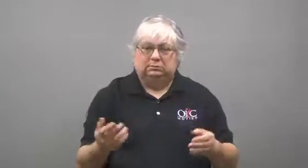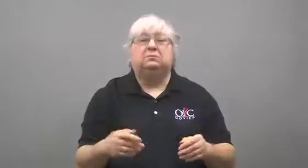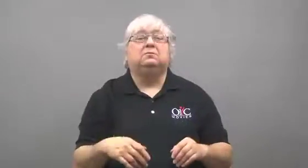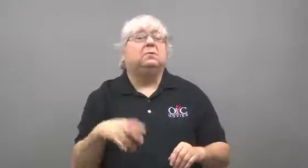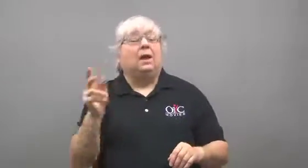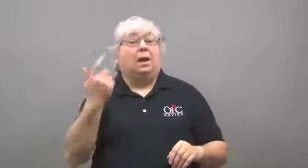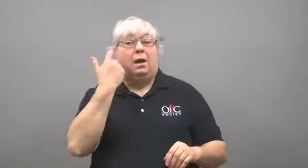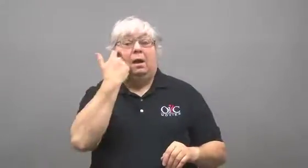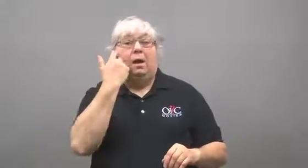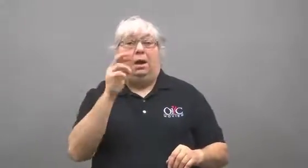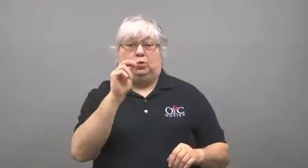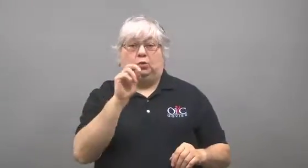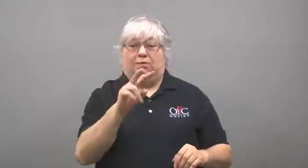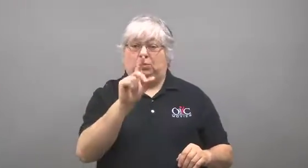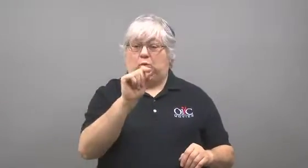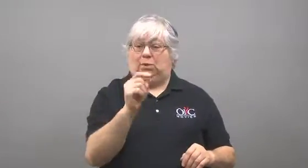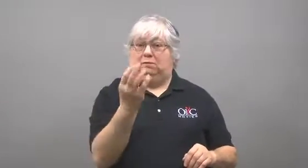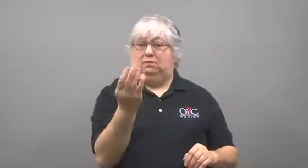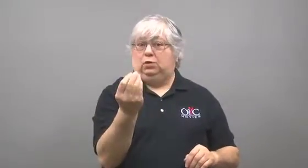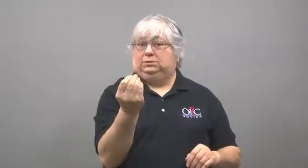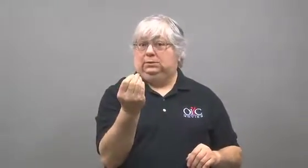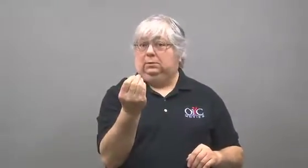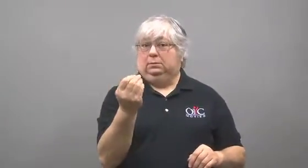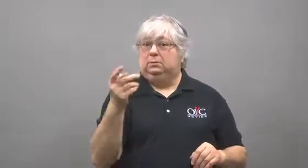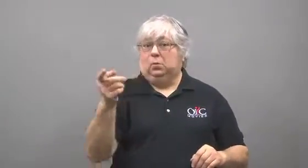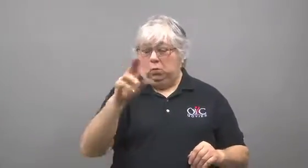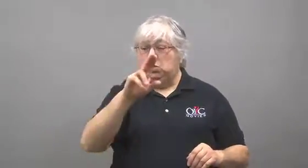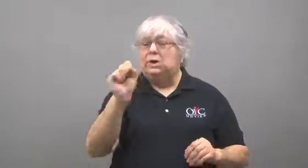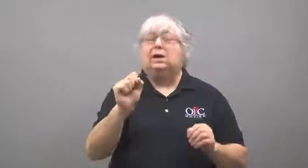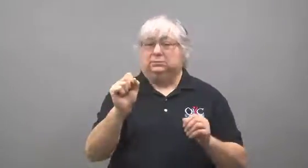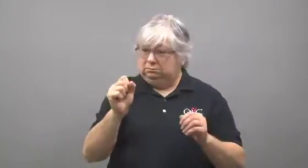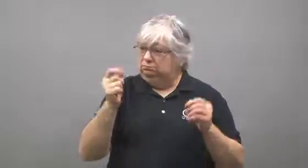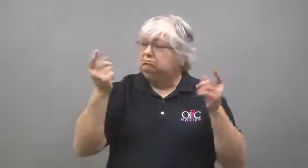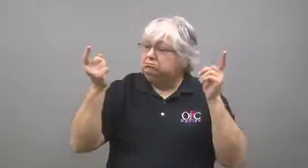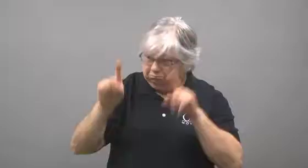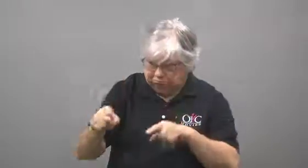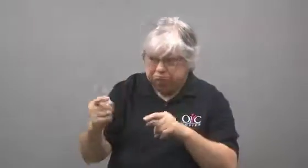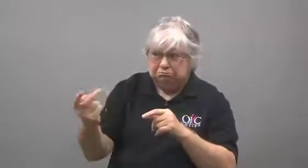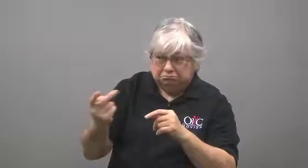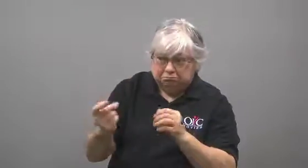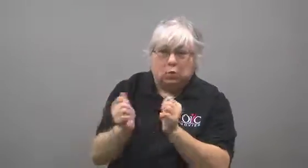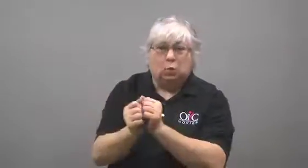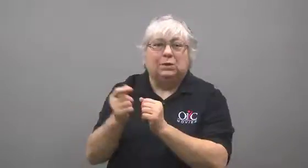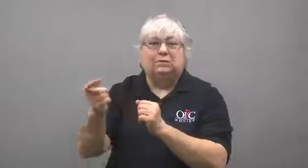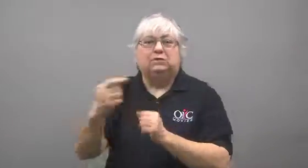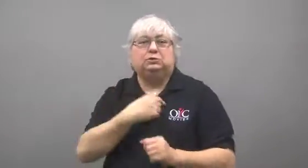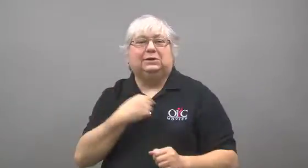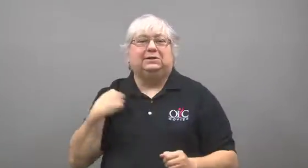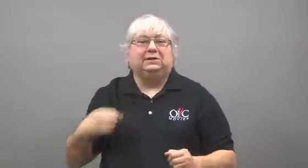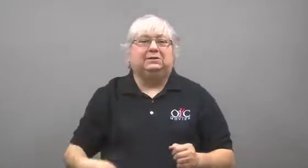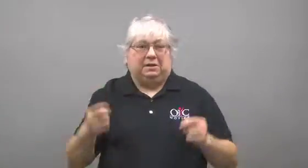The U.S. made an agreement with China in November of 2014.